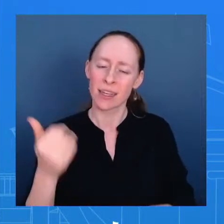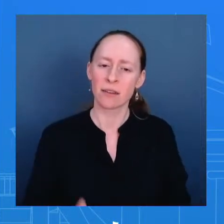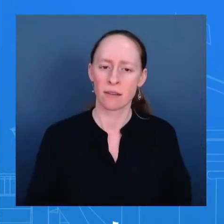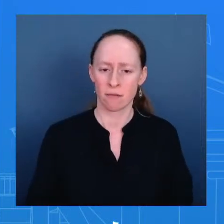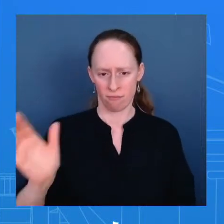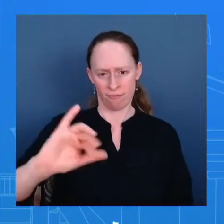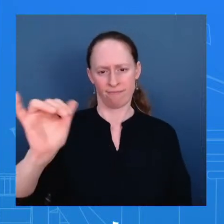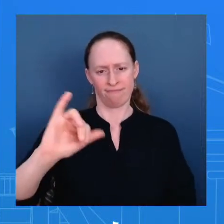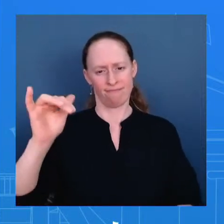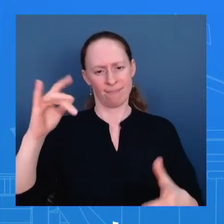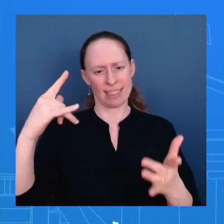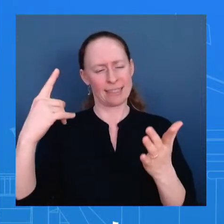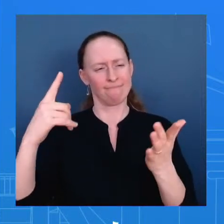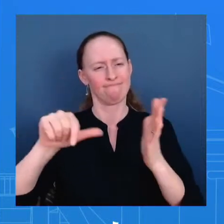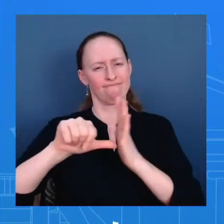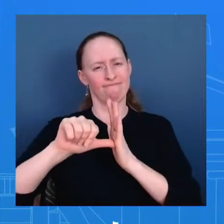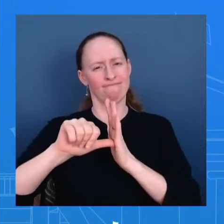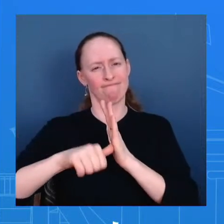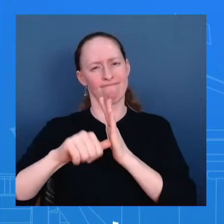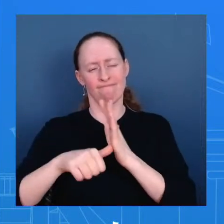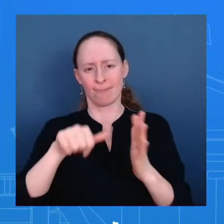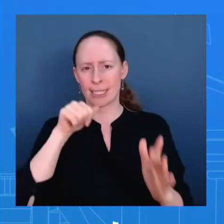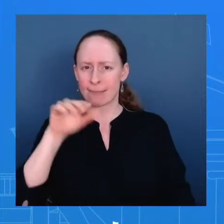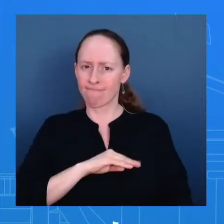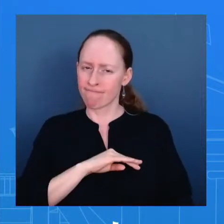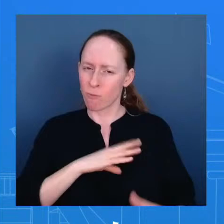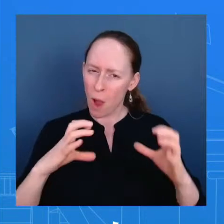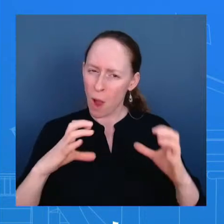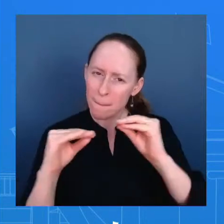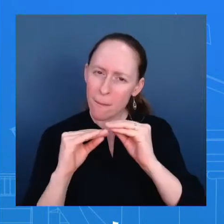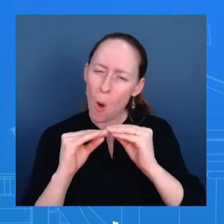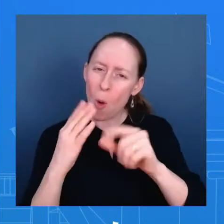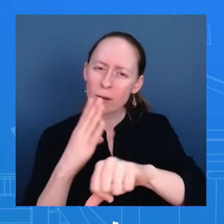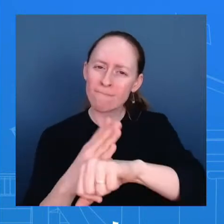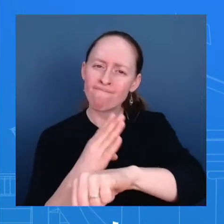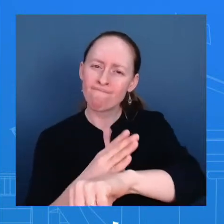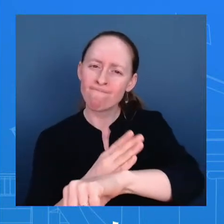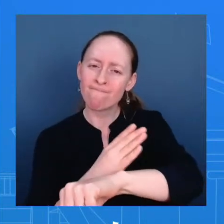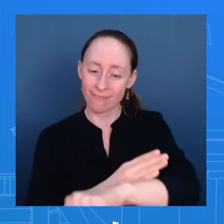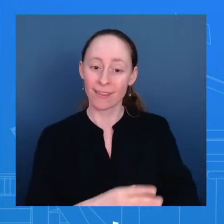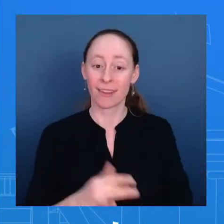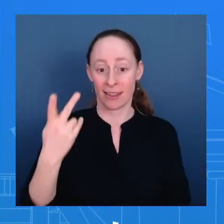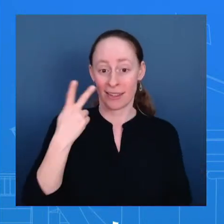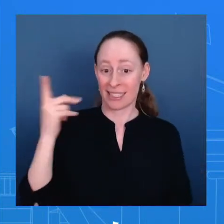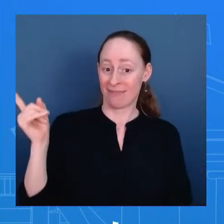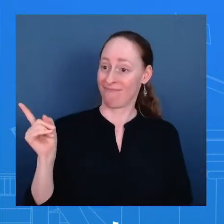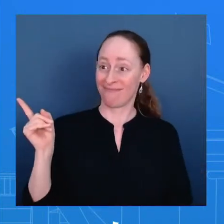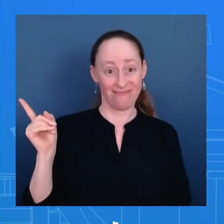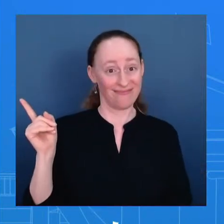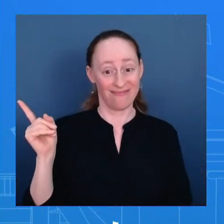Joining us today, as you can see from my right, to say more and make some news about this administration's work